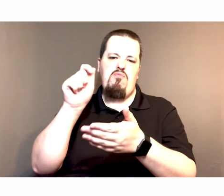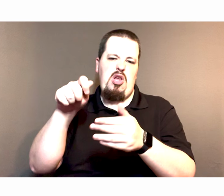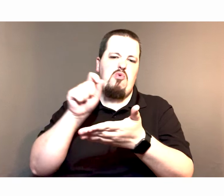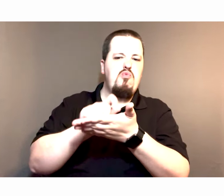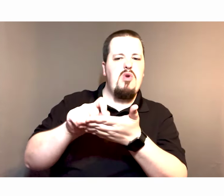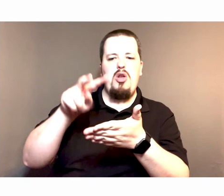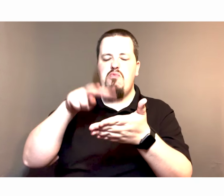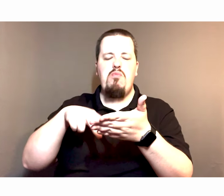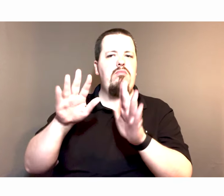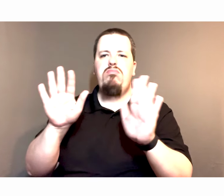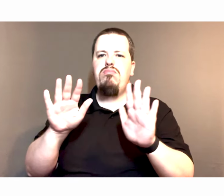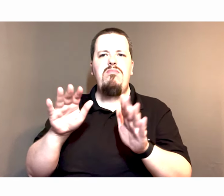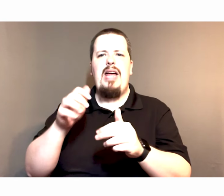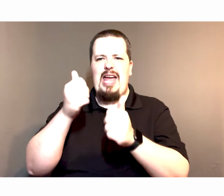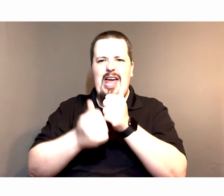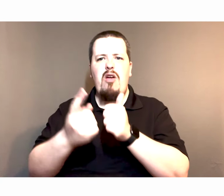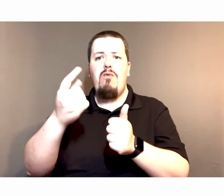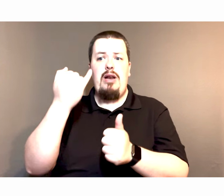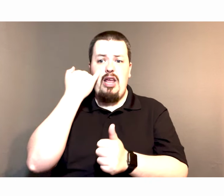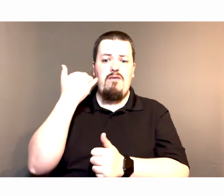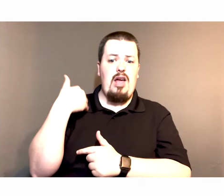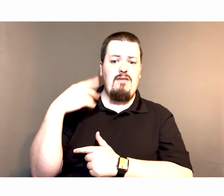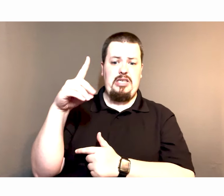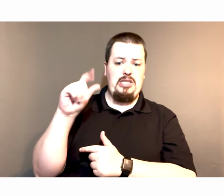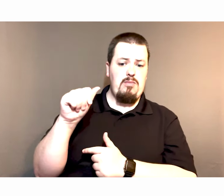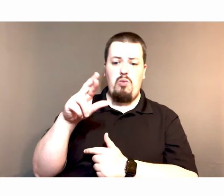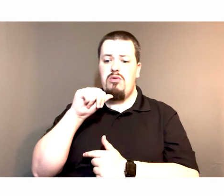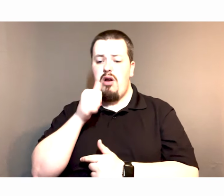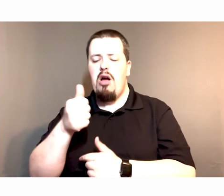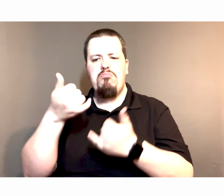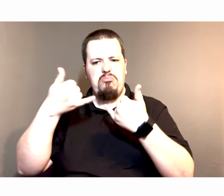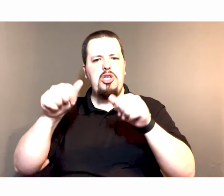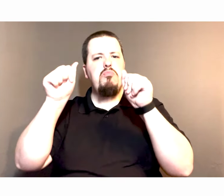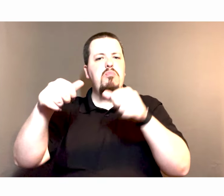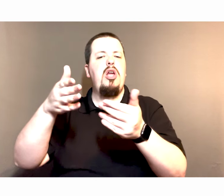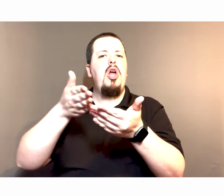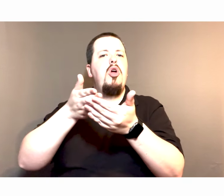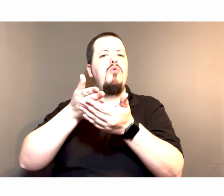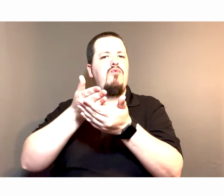Every US citizen with a disability or without has the right to vote unless a court judge has said otherwise.